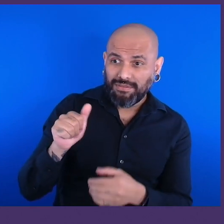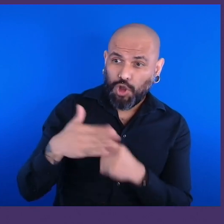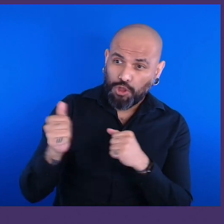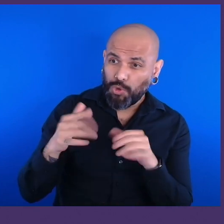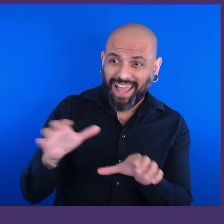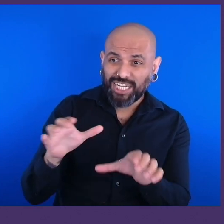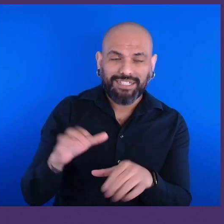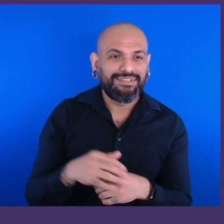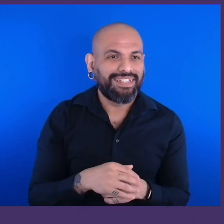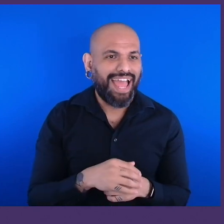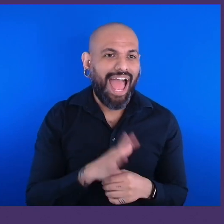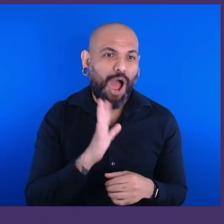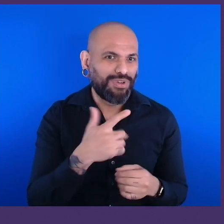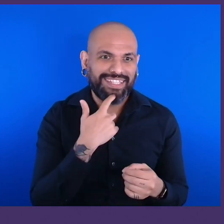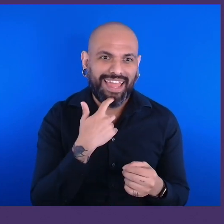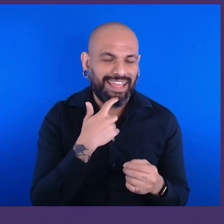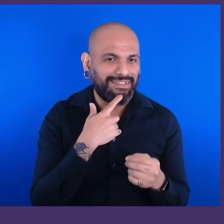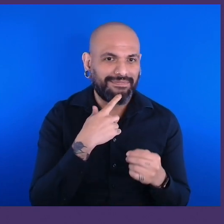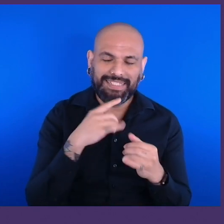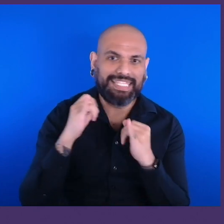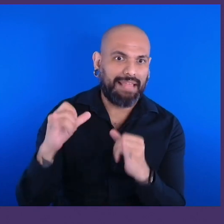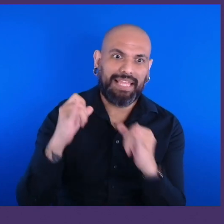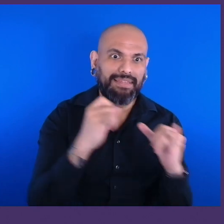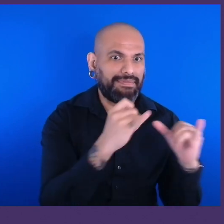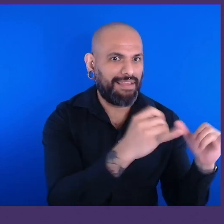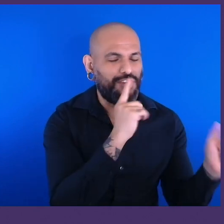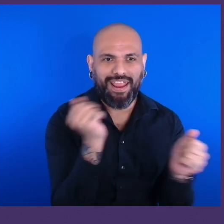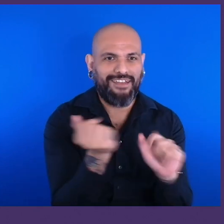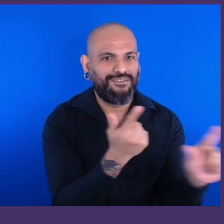ditto." to everything Daniel and Imma said.